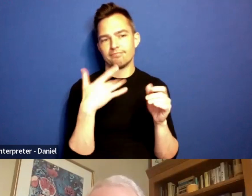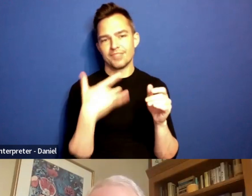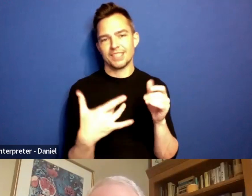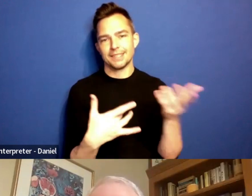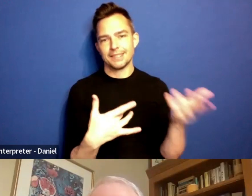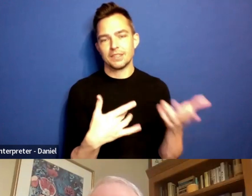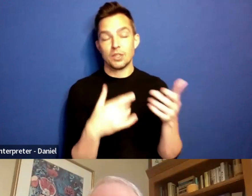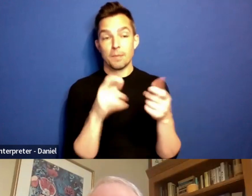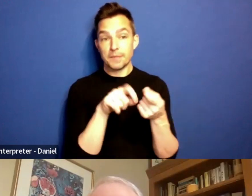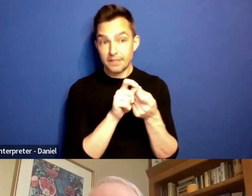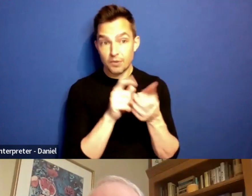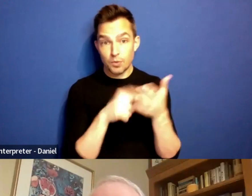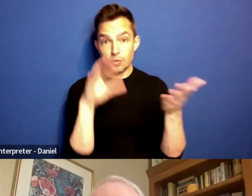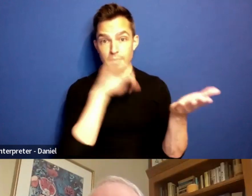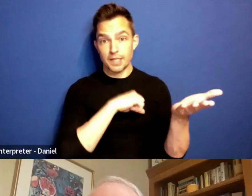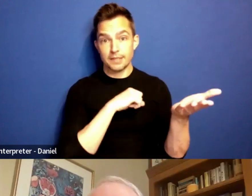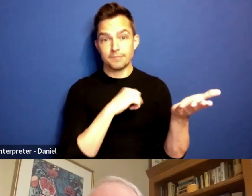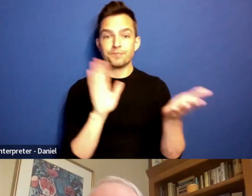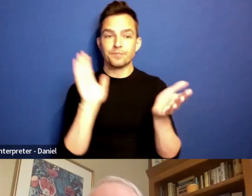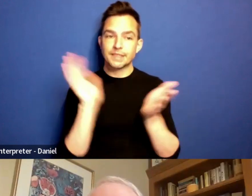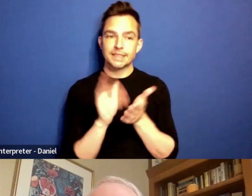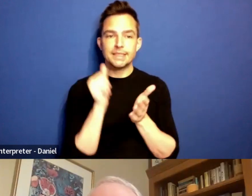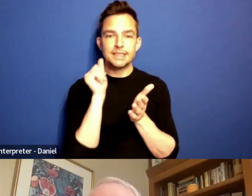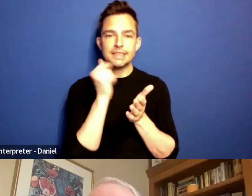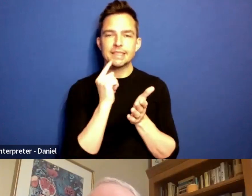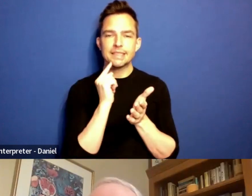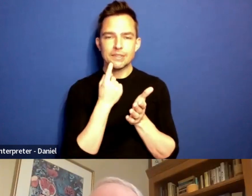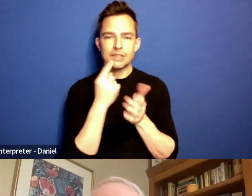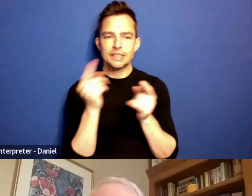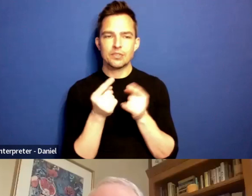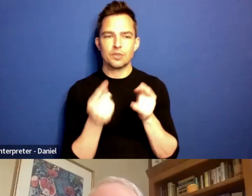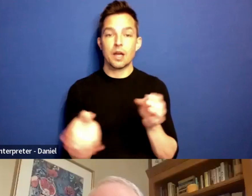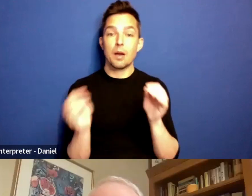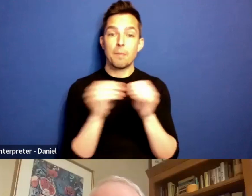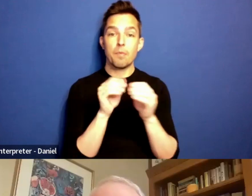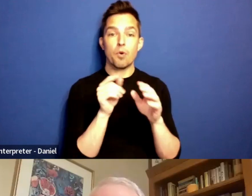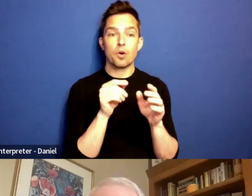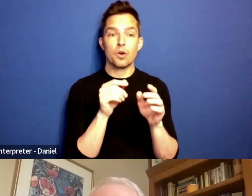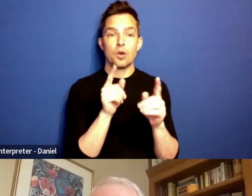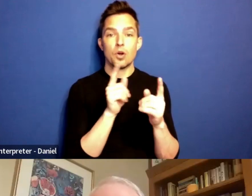to miss is less severe injuries more remotely in people's past.